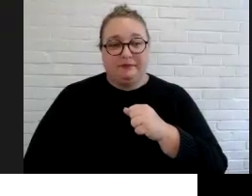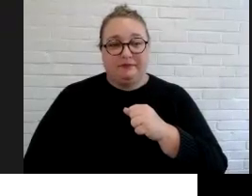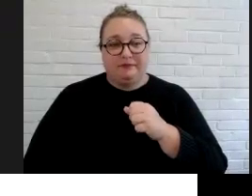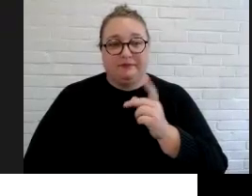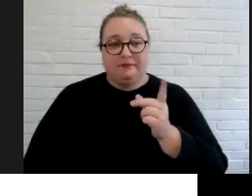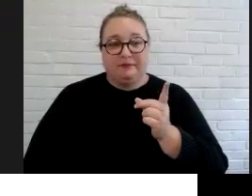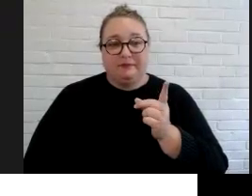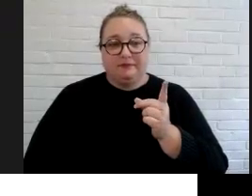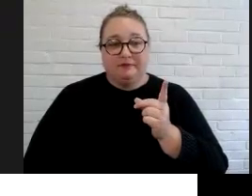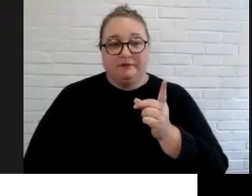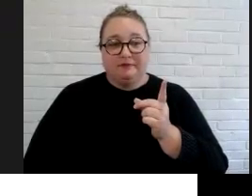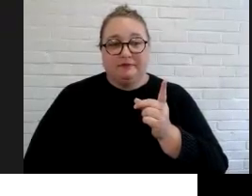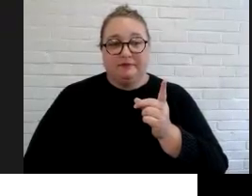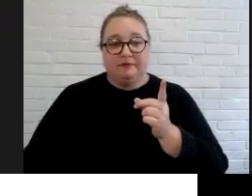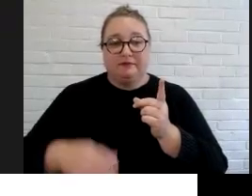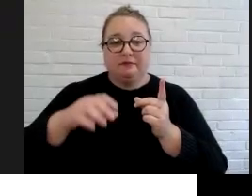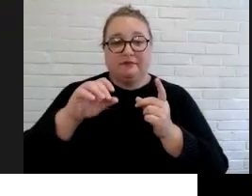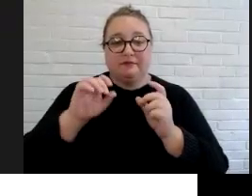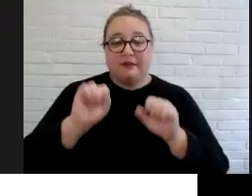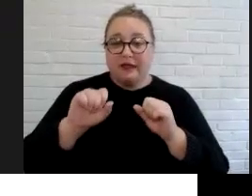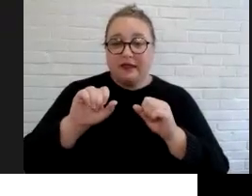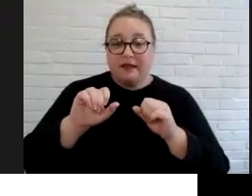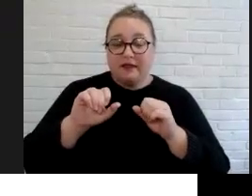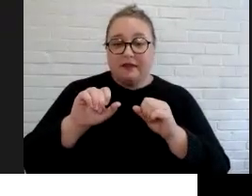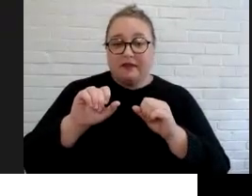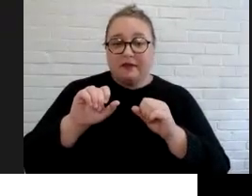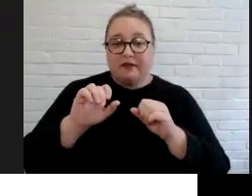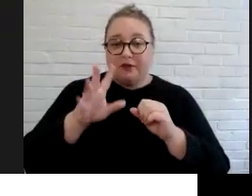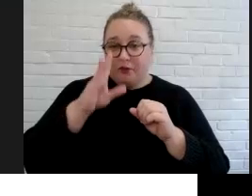that you don't publish in your modules for each week. And,